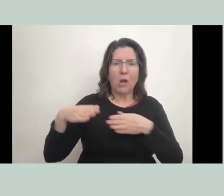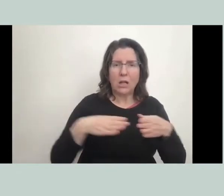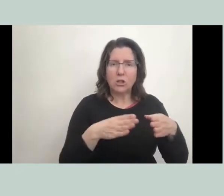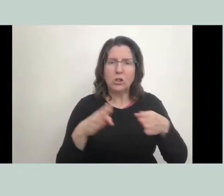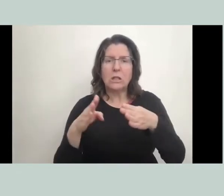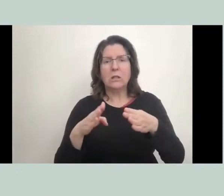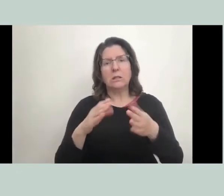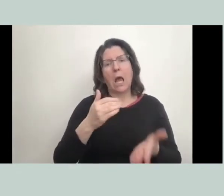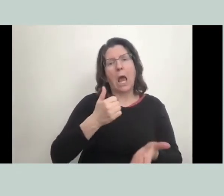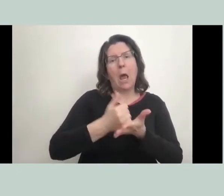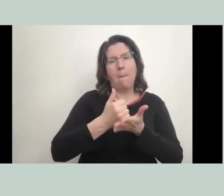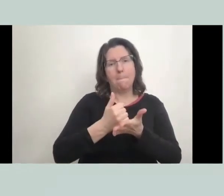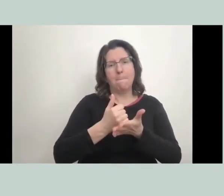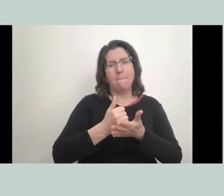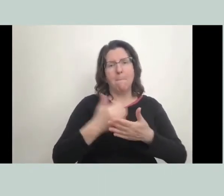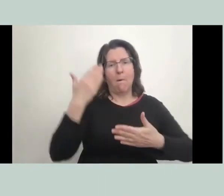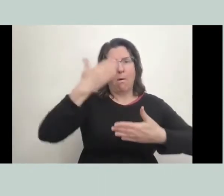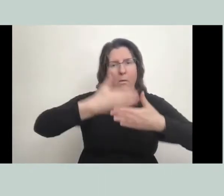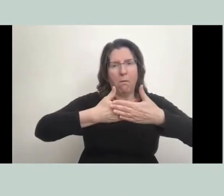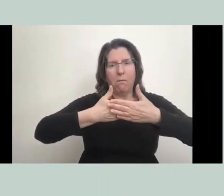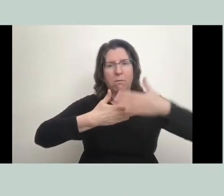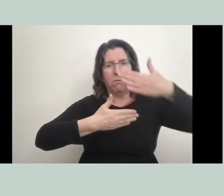Today I will introduce five strategies that will hopefully help fill in those holes.